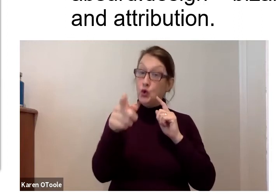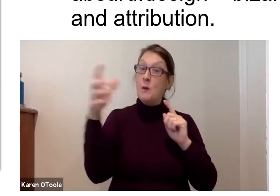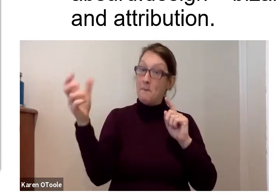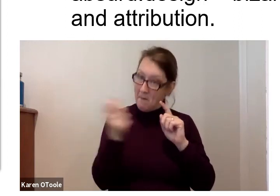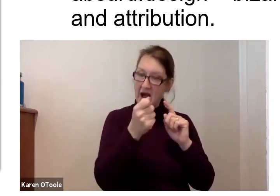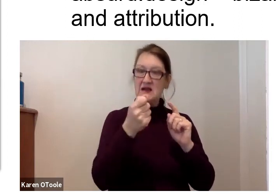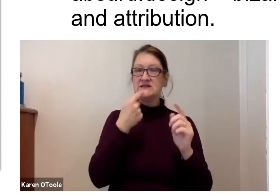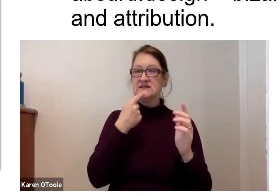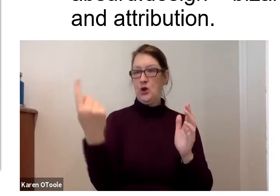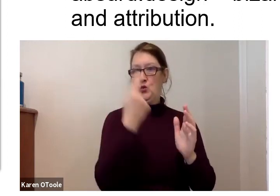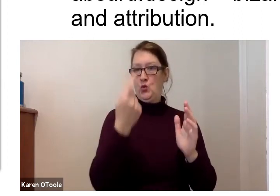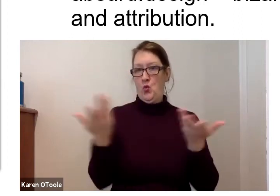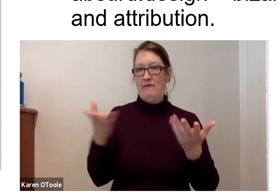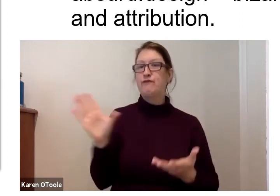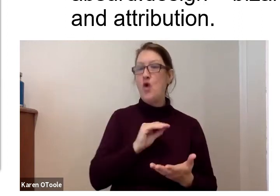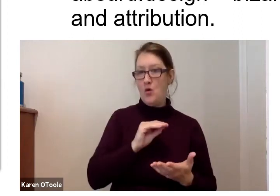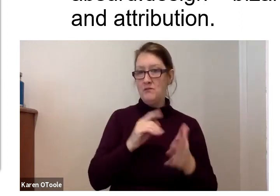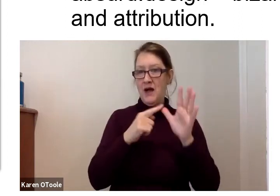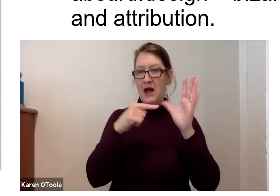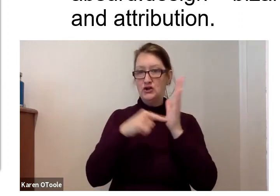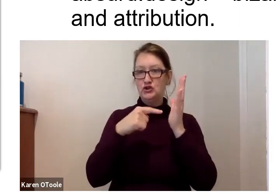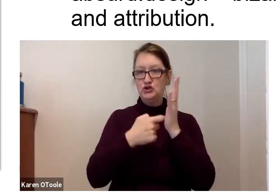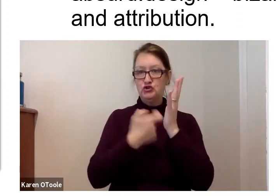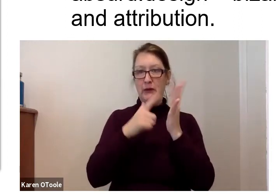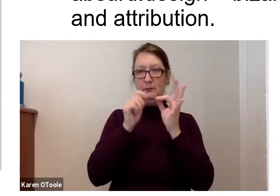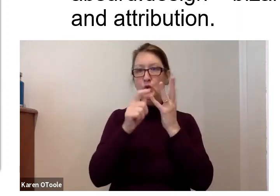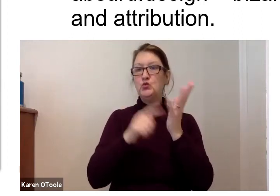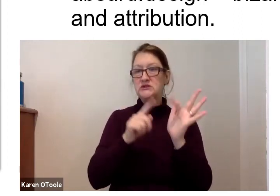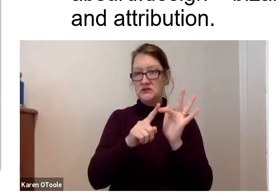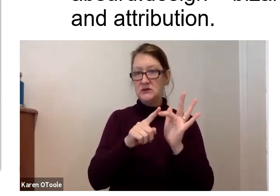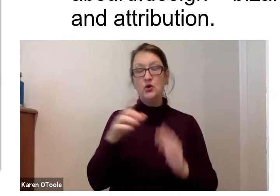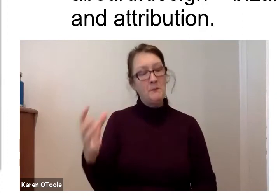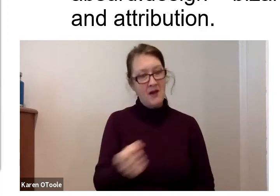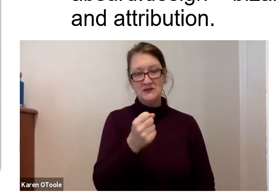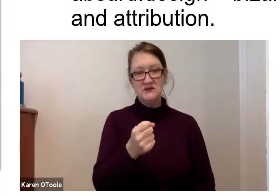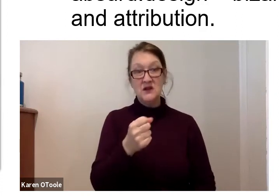That is why am talking about building those relationships. This is an example that I have offhand.